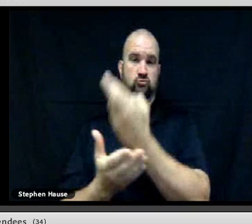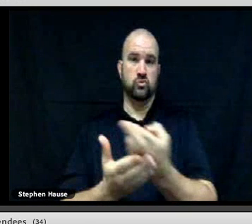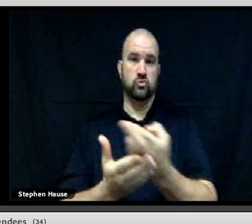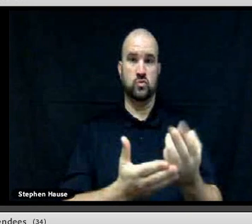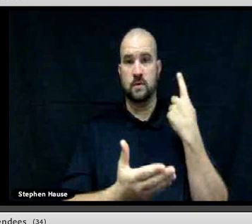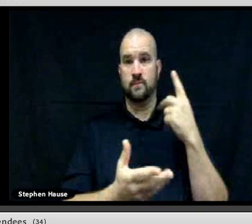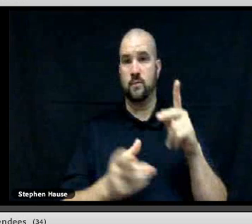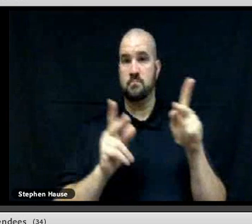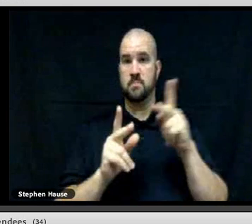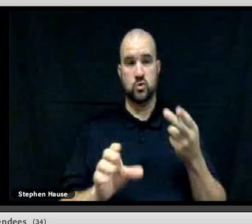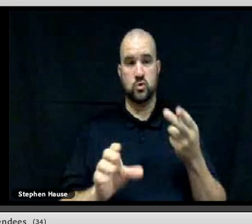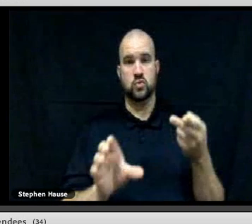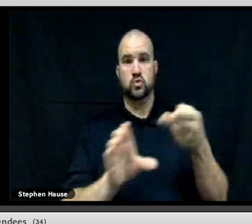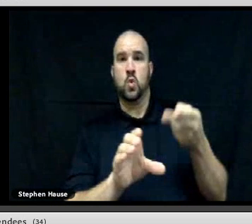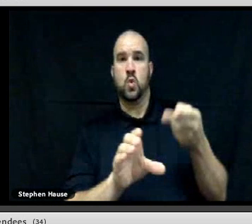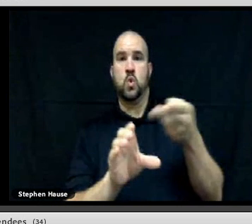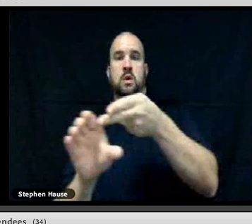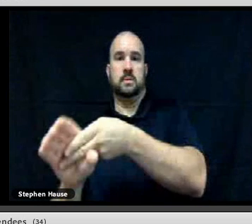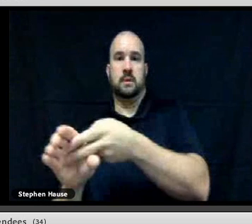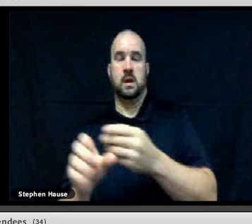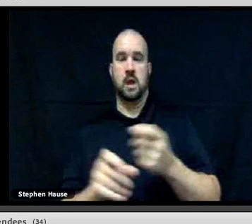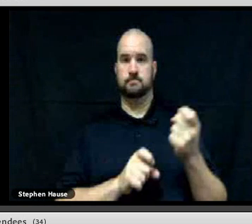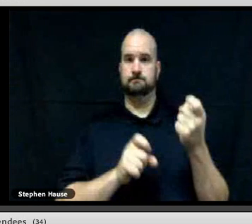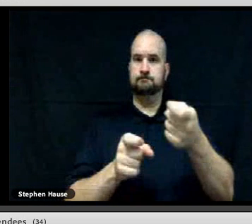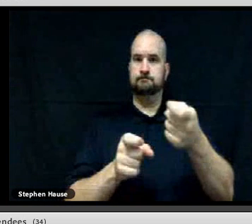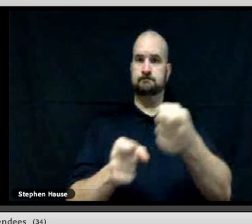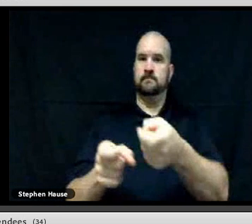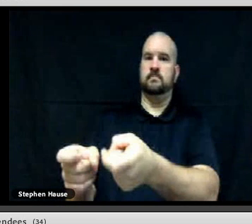and submit content to DPLA through the hub.